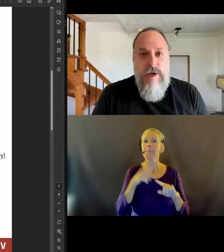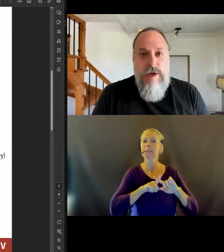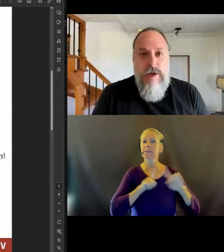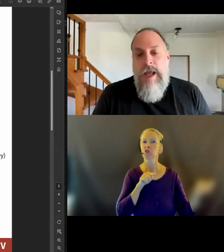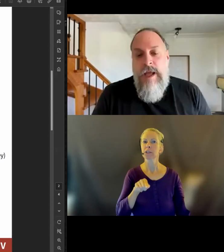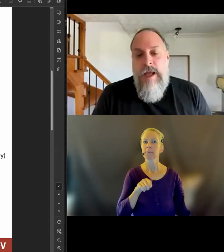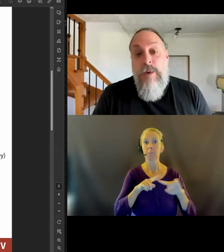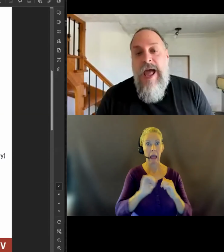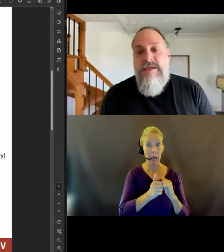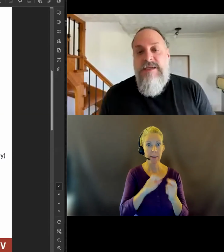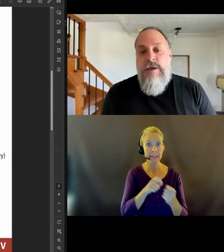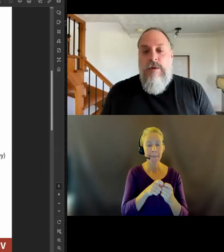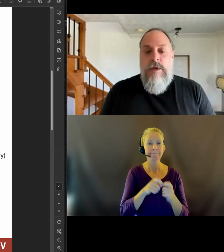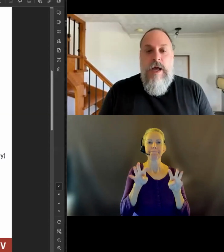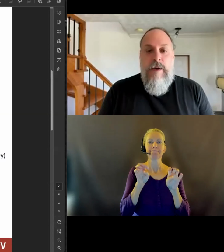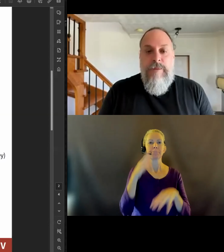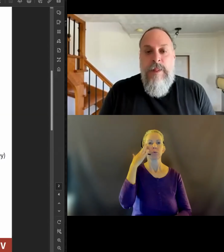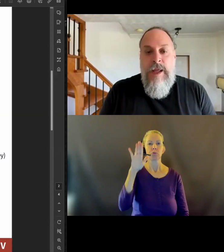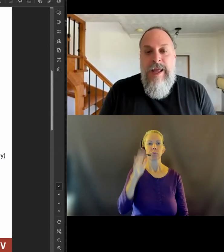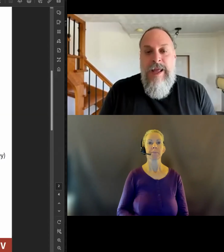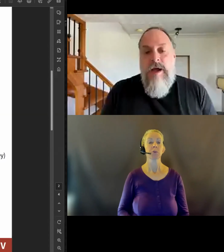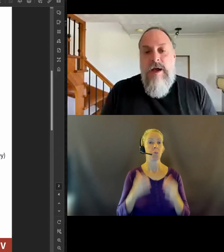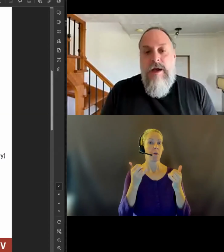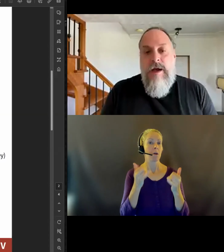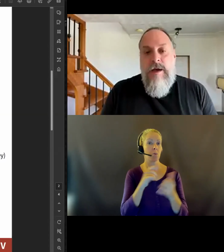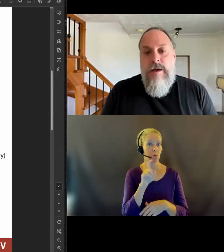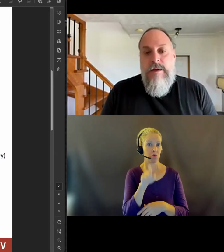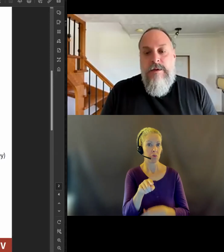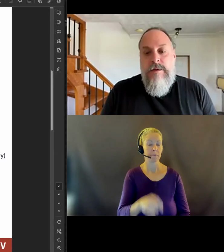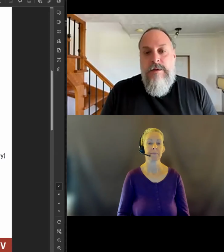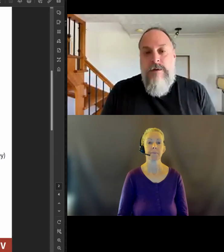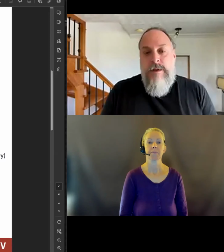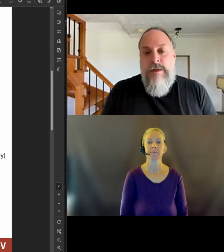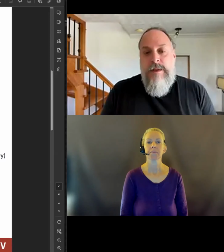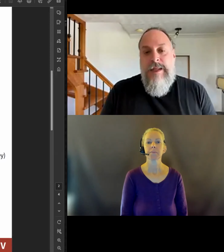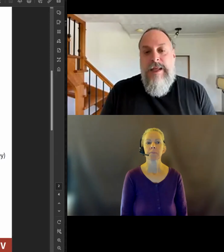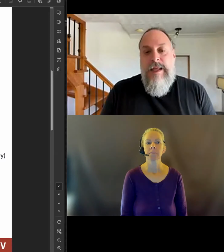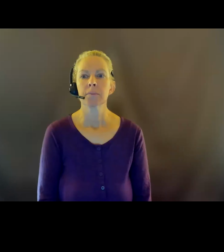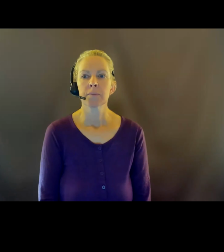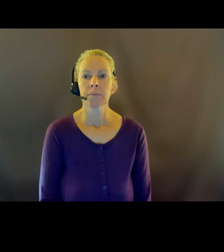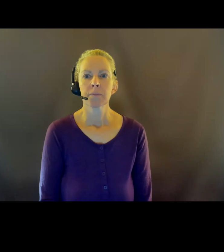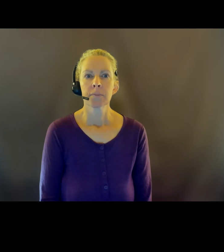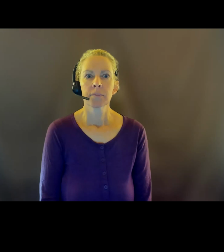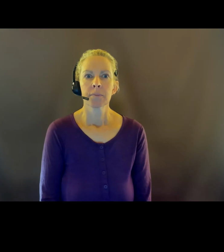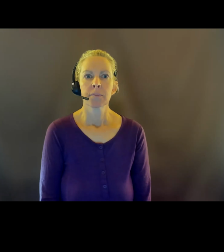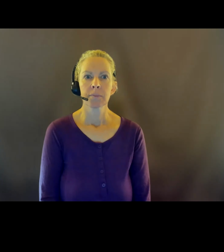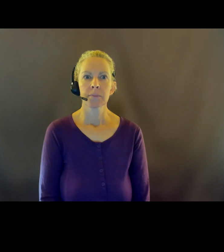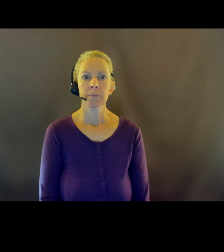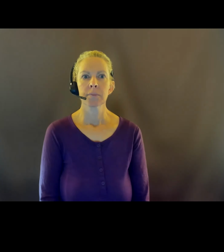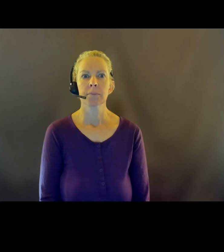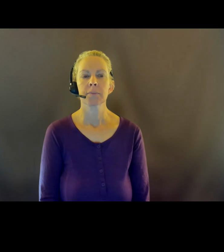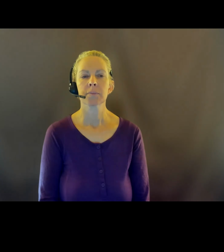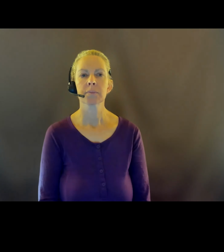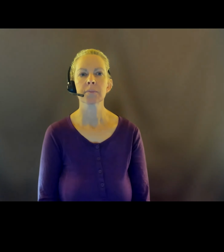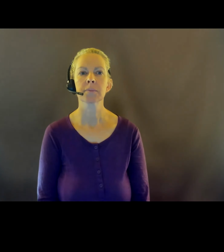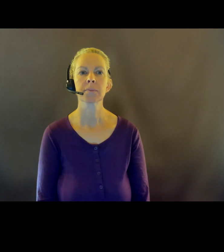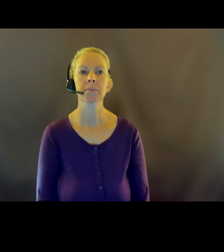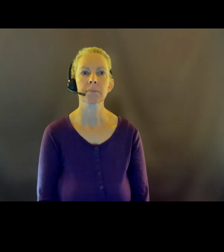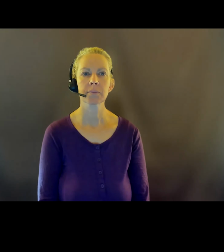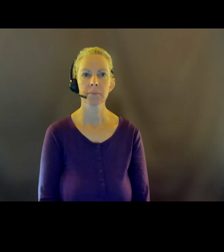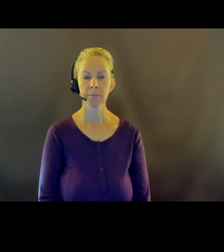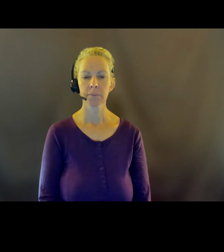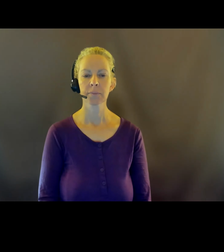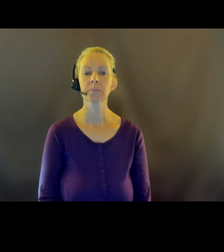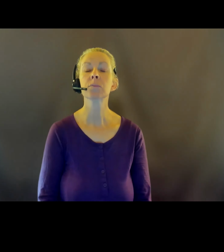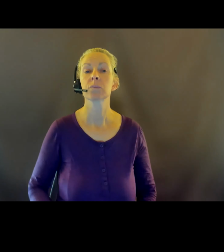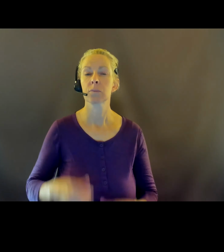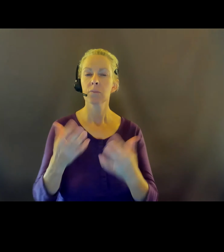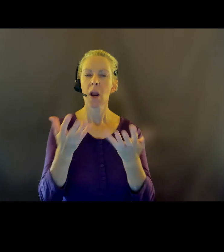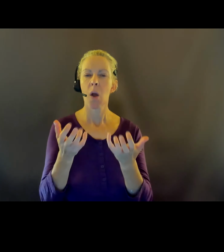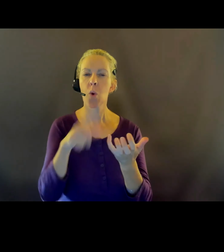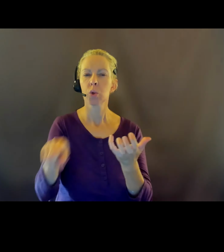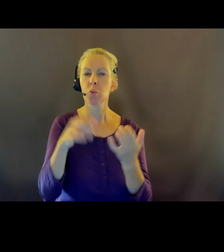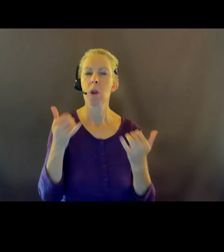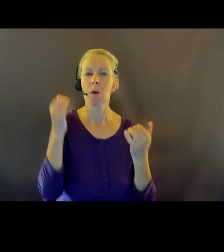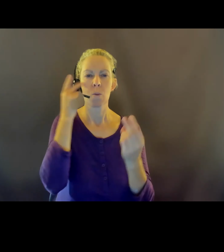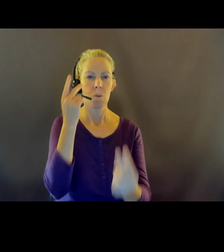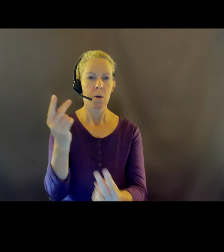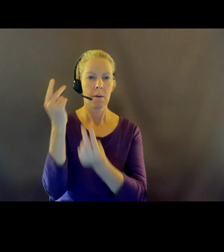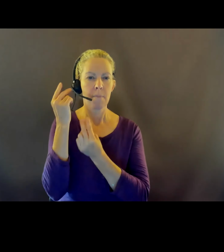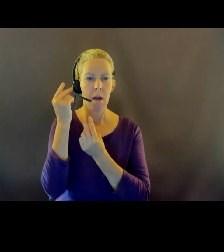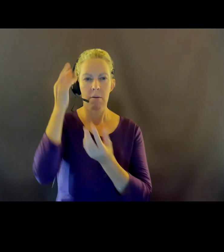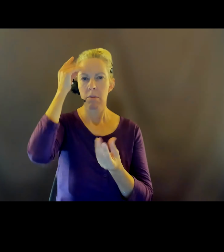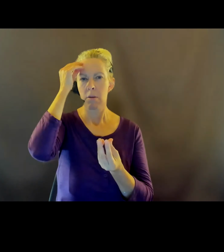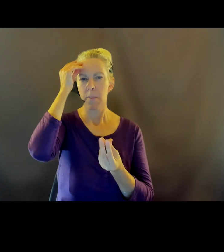I want to ask you, in your own life, is there a moment where you felt something like that?